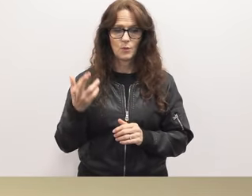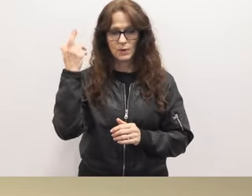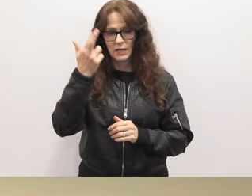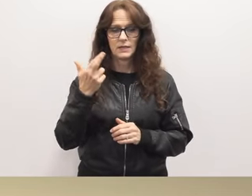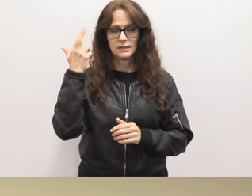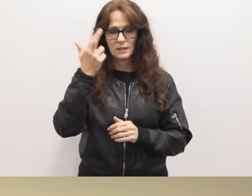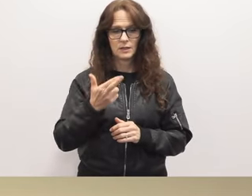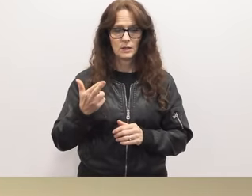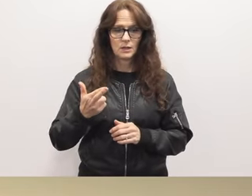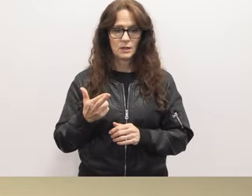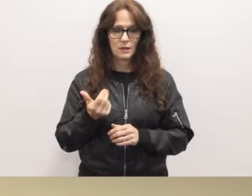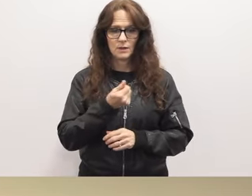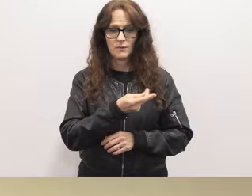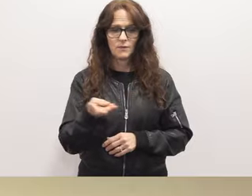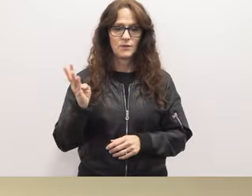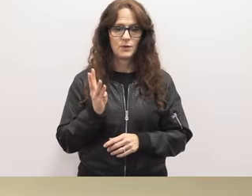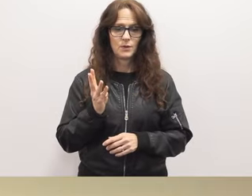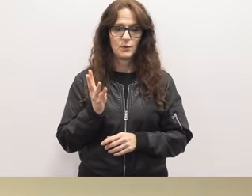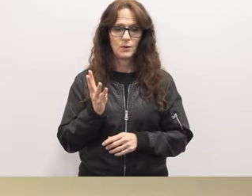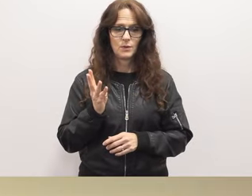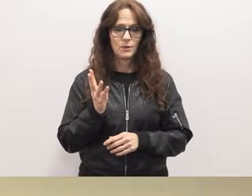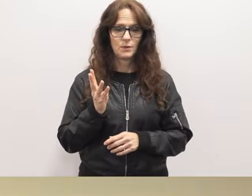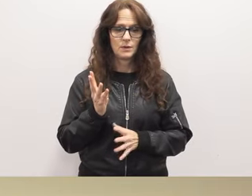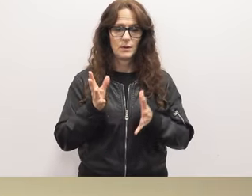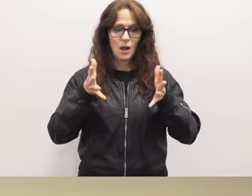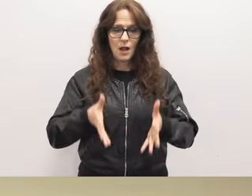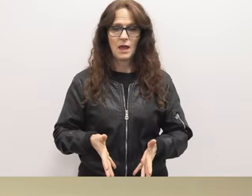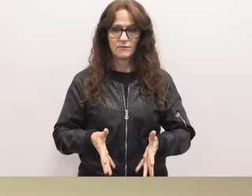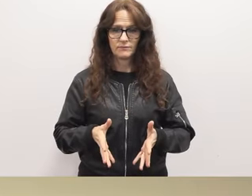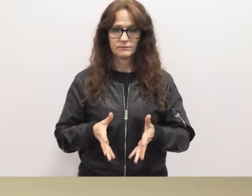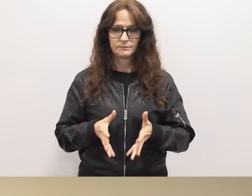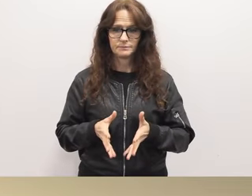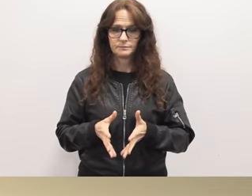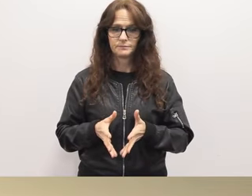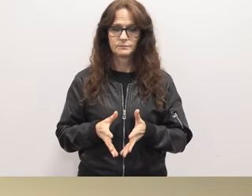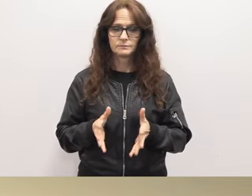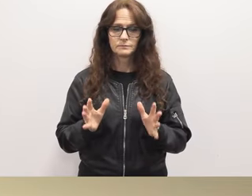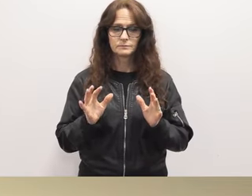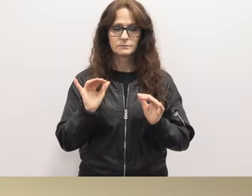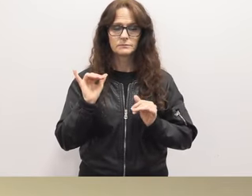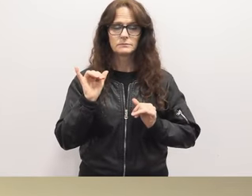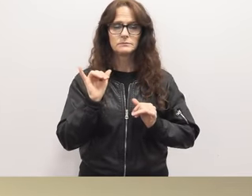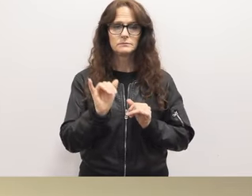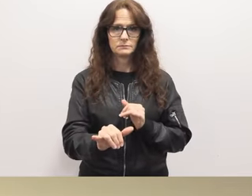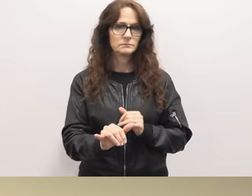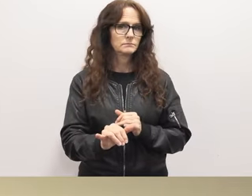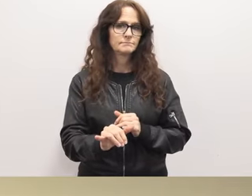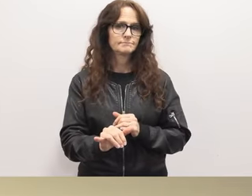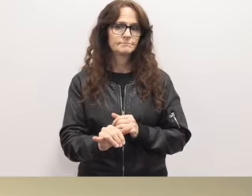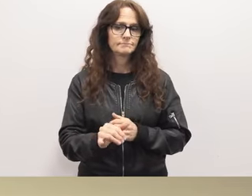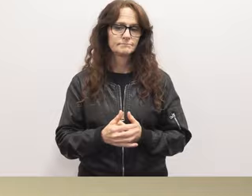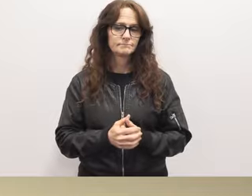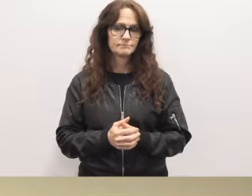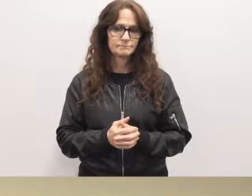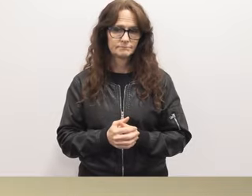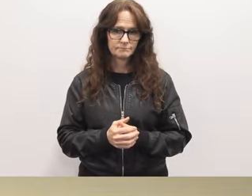for the few, whatever few items remain. And so that, Juan, if you wanna go next